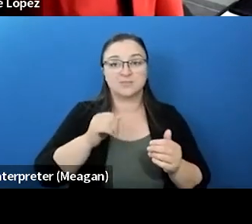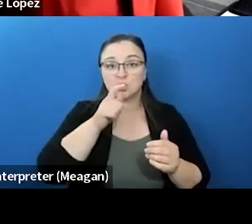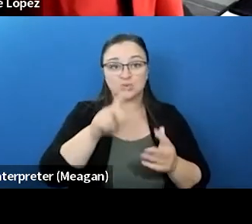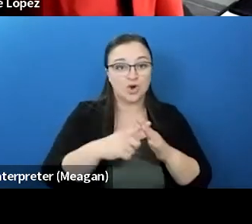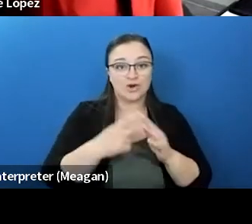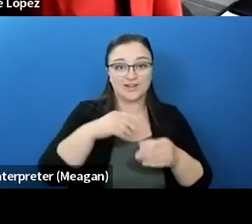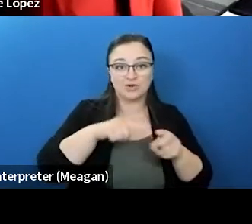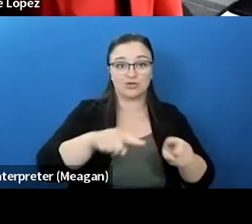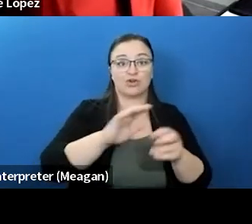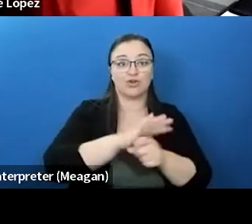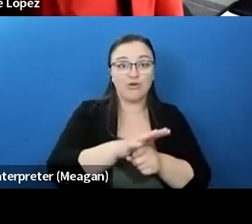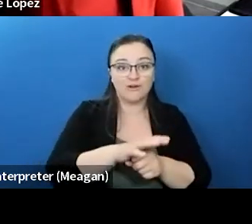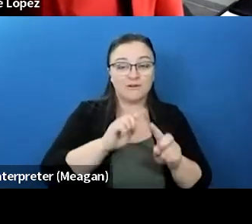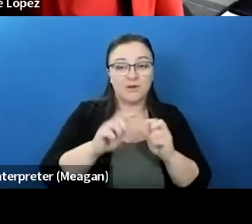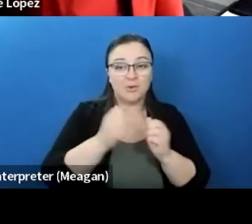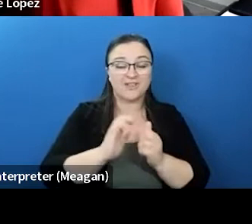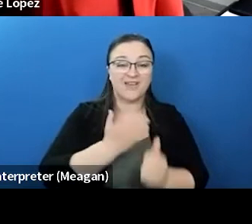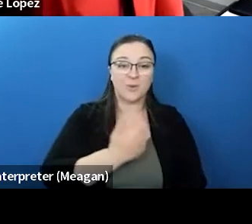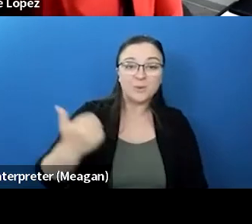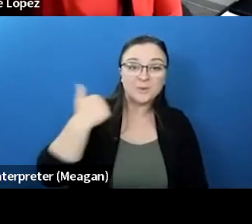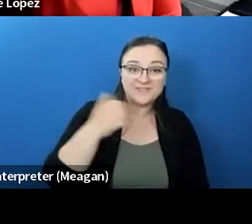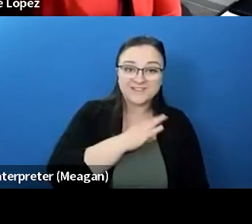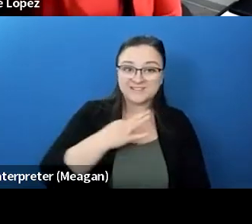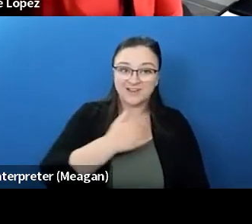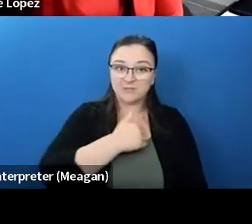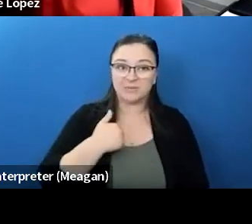even with our previous staff members. And I'm always saying that